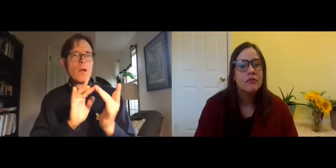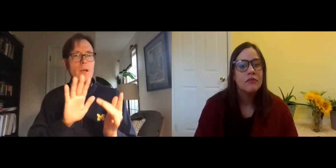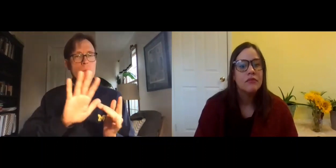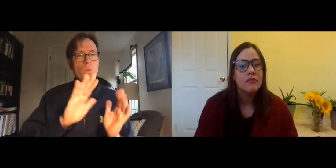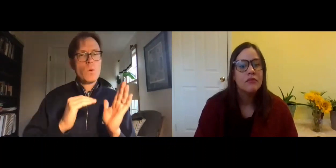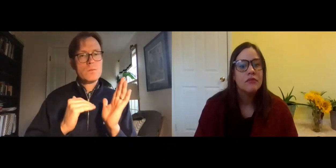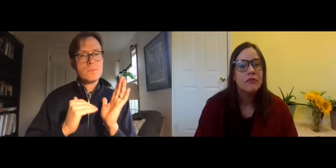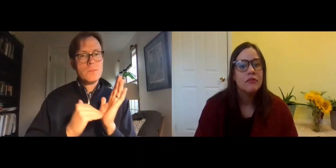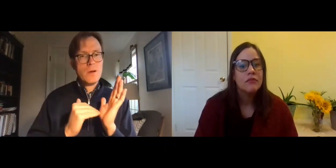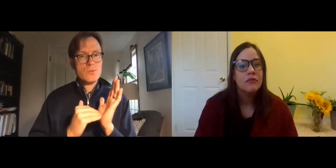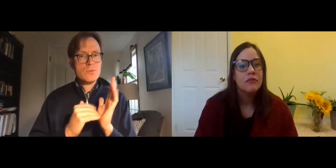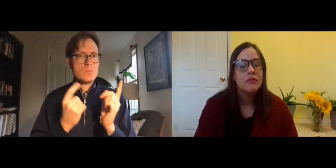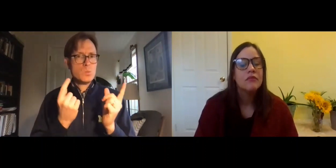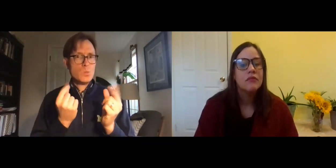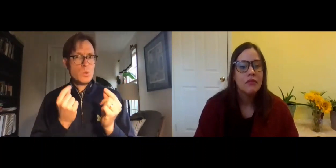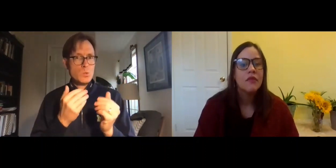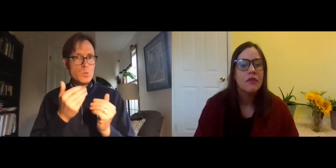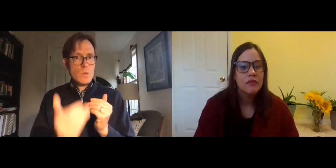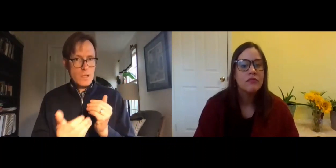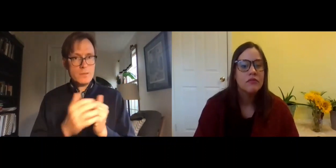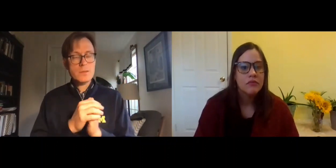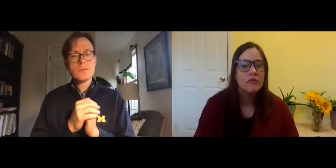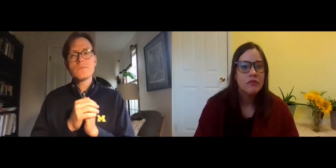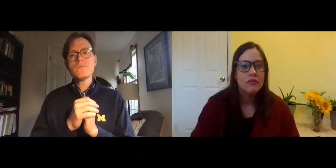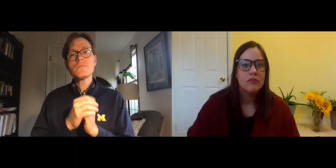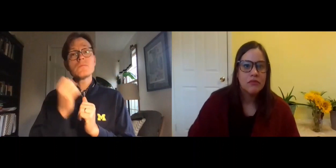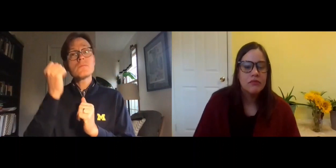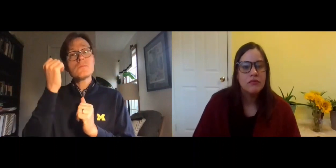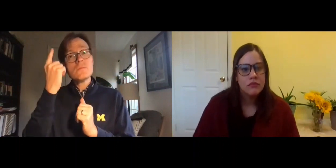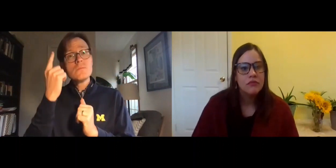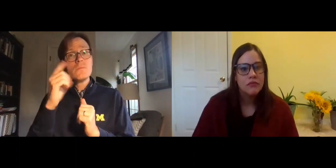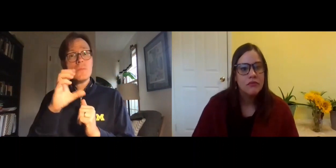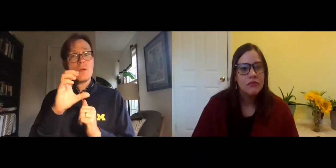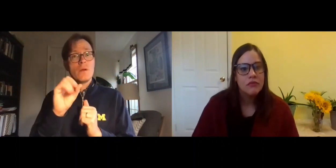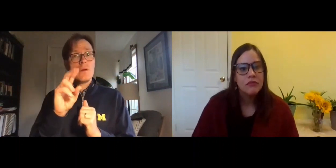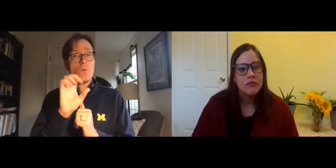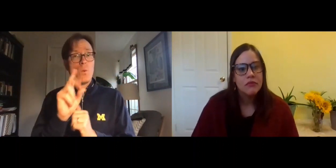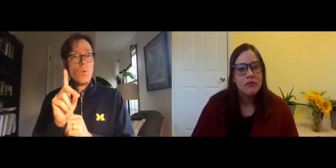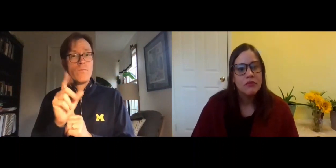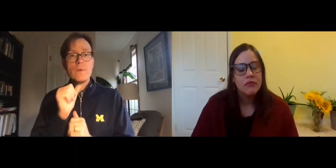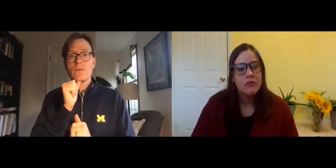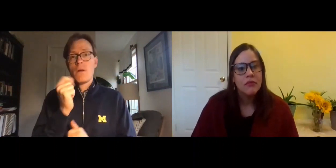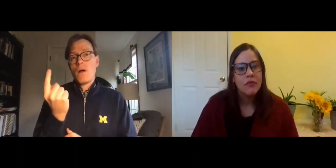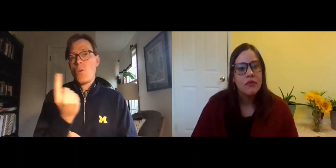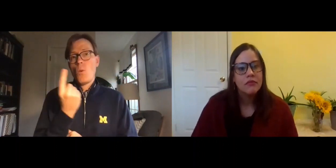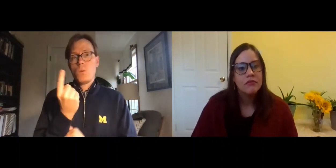COVID-19, it's important that you contact your doctor and ask them what your next step should be.